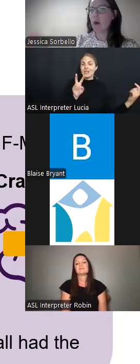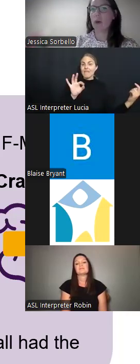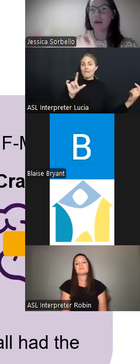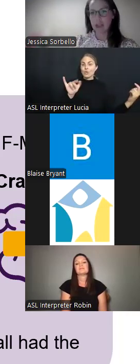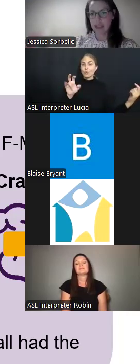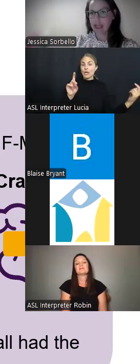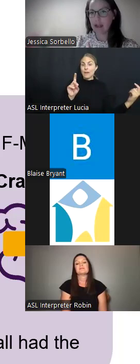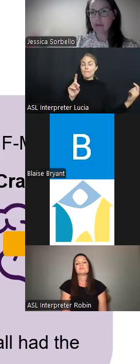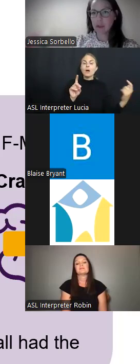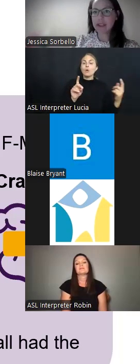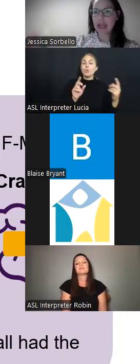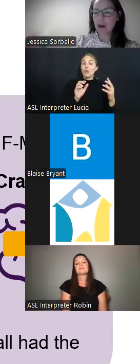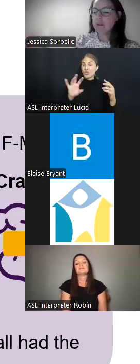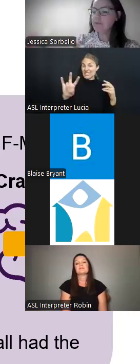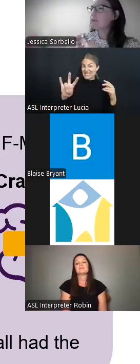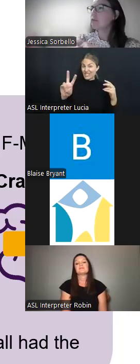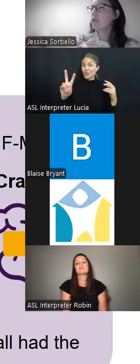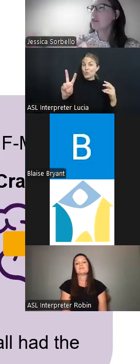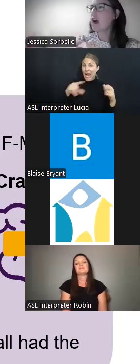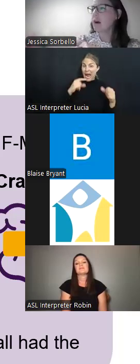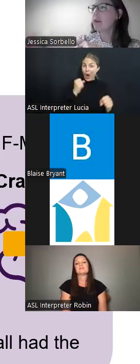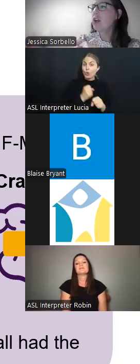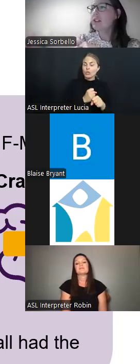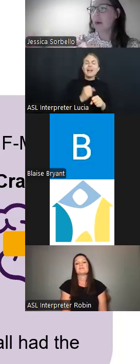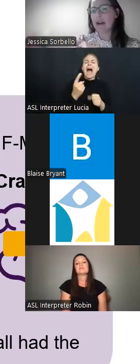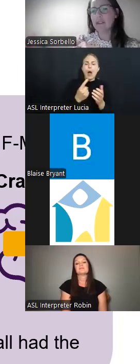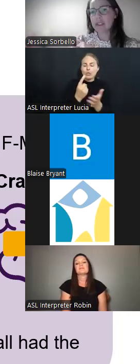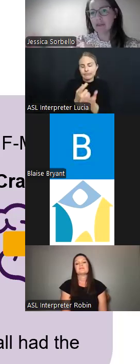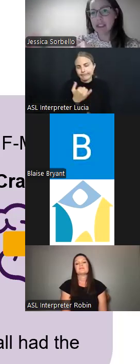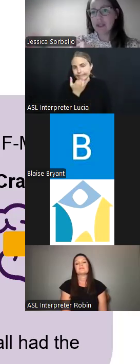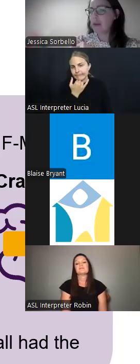all. After 72 hours they were hooked up to a functioning MRI